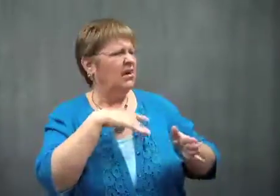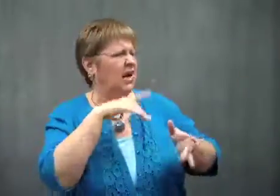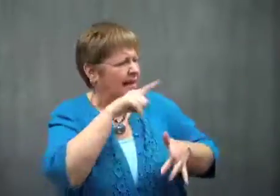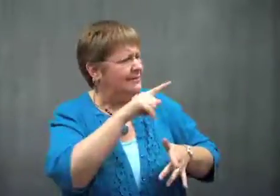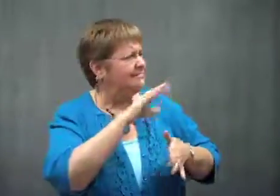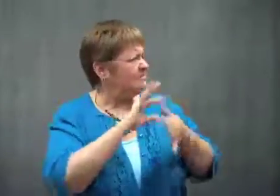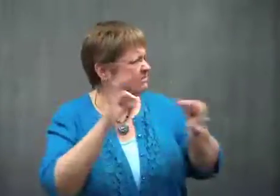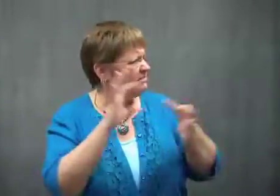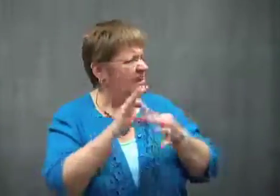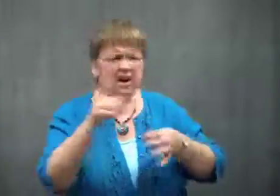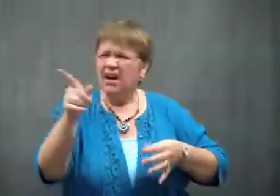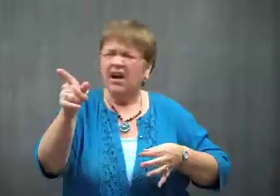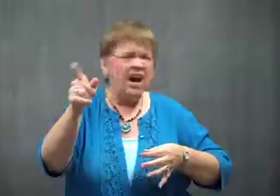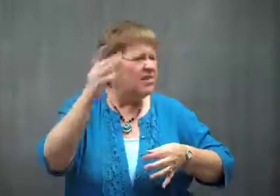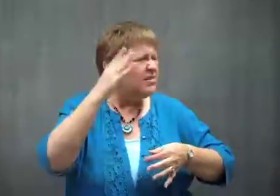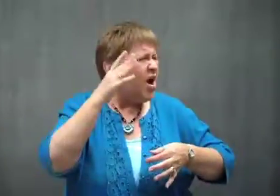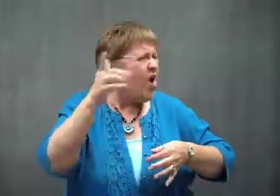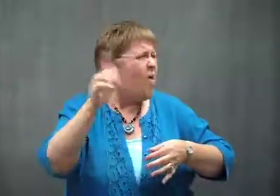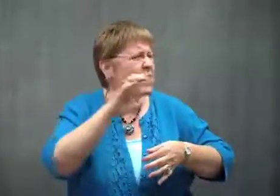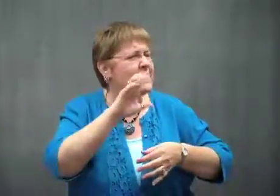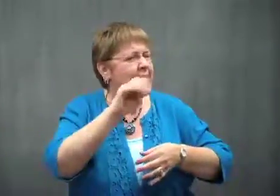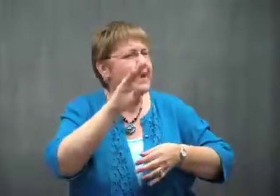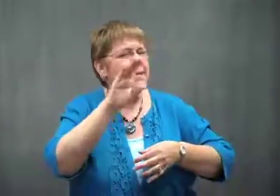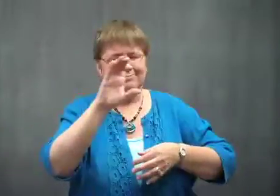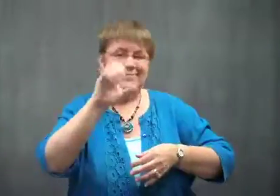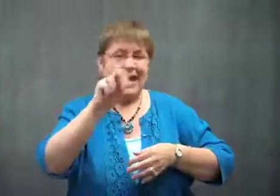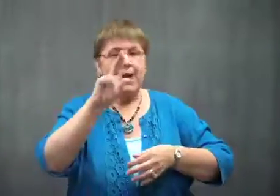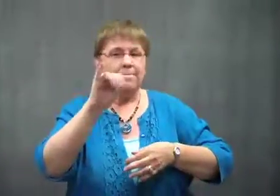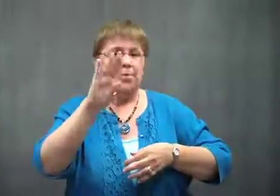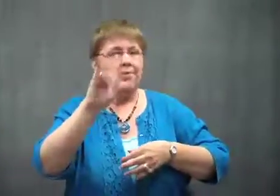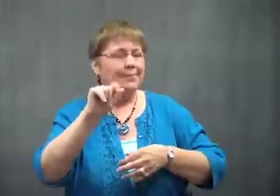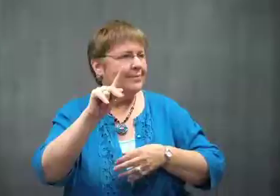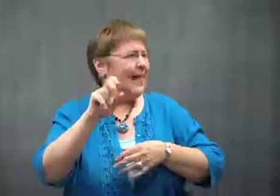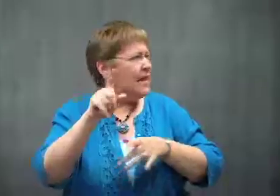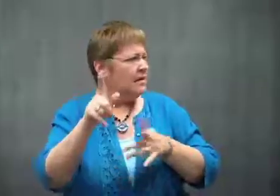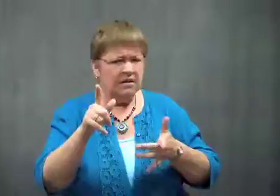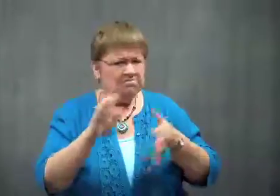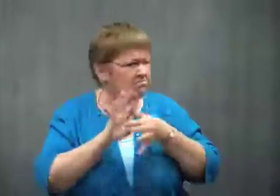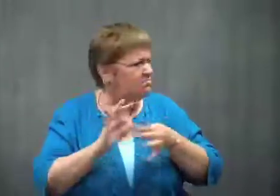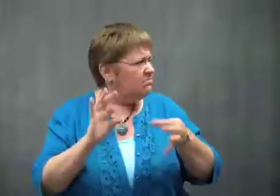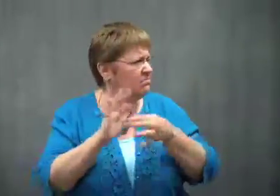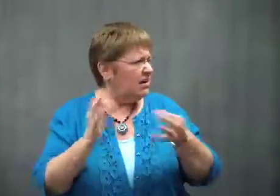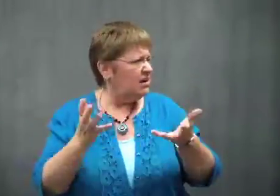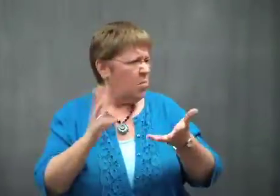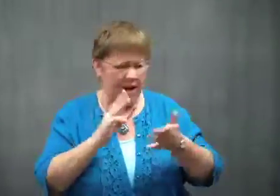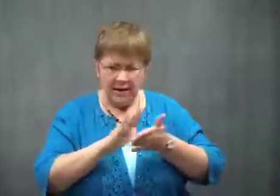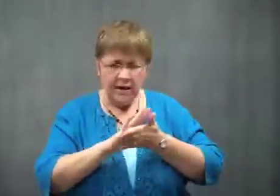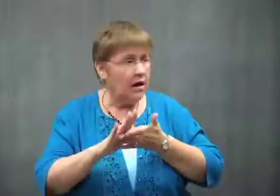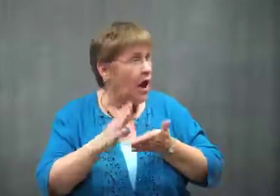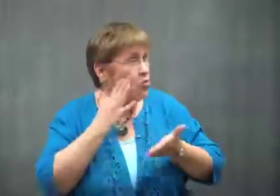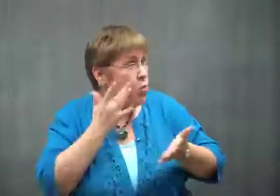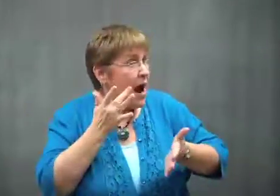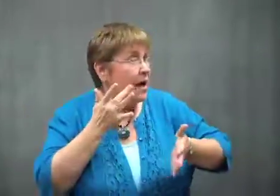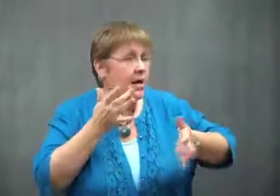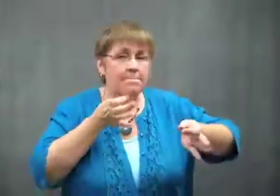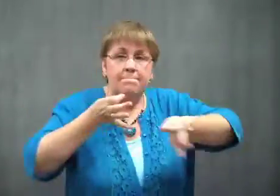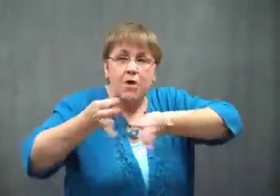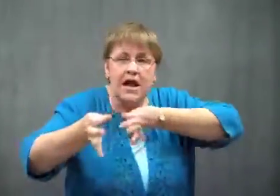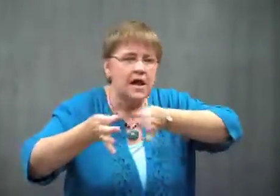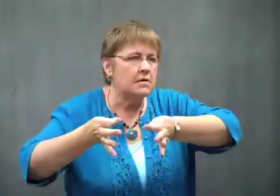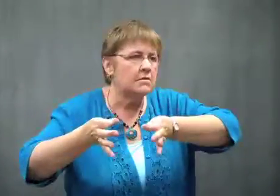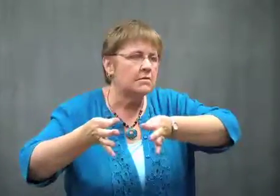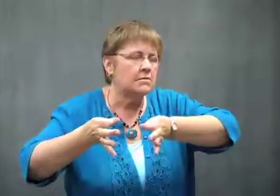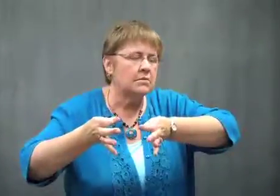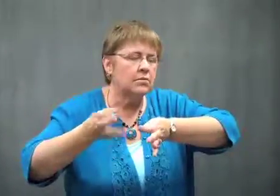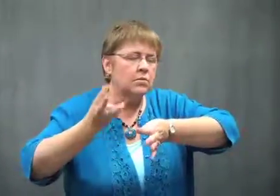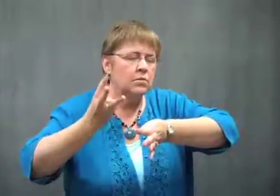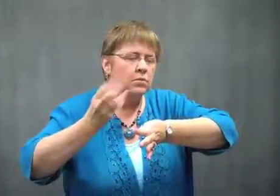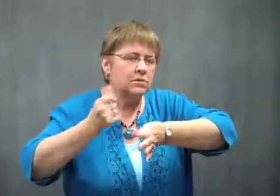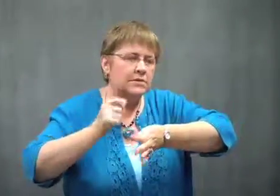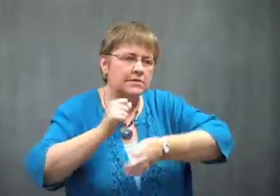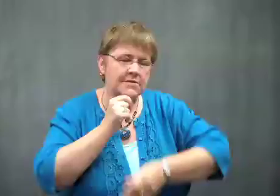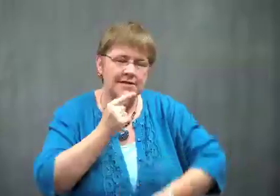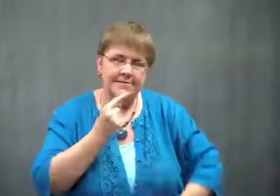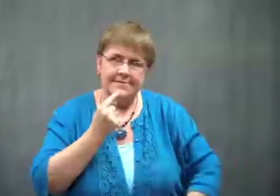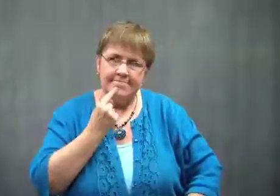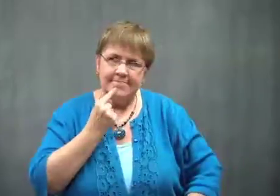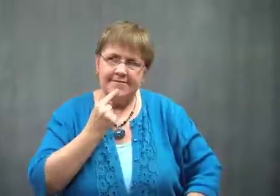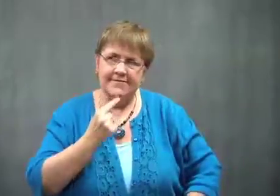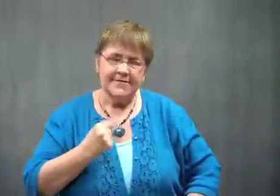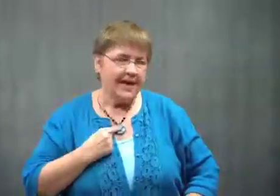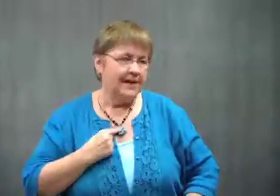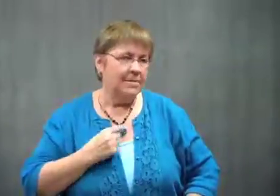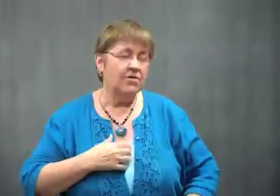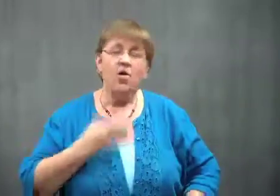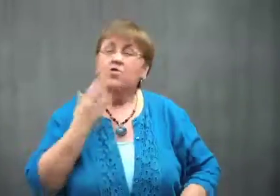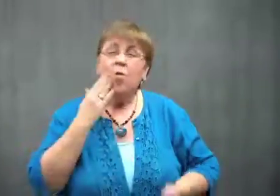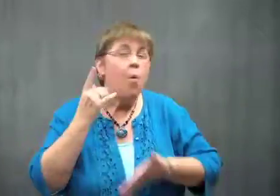She started to explain why the water was now clearer than before.